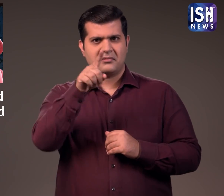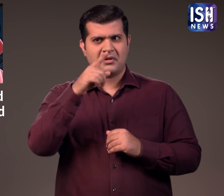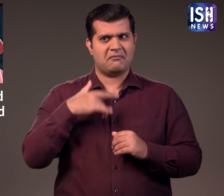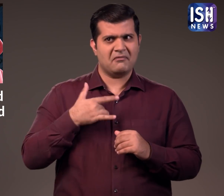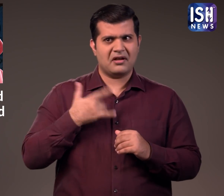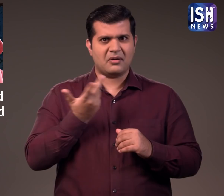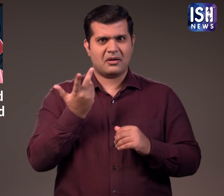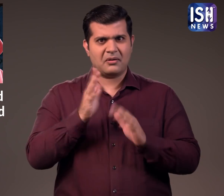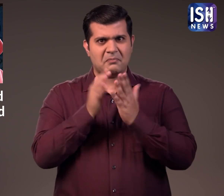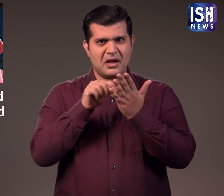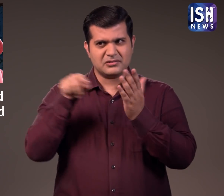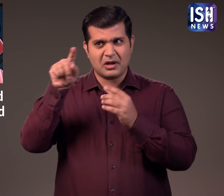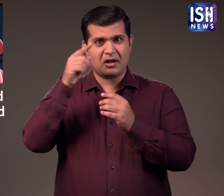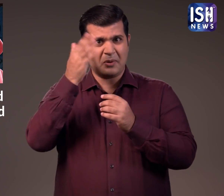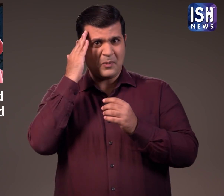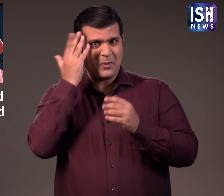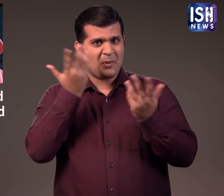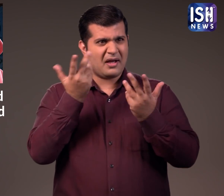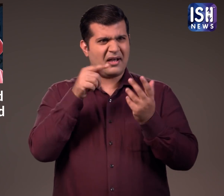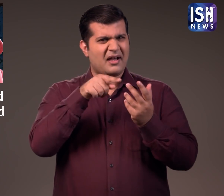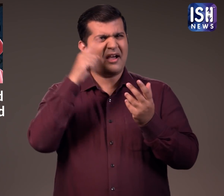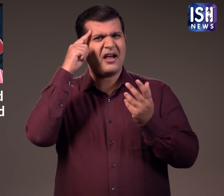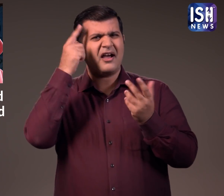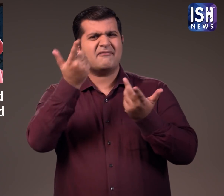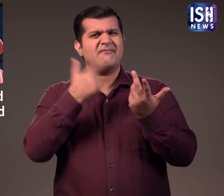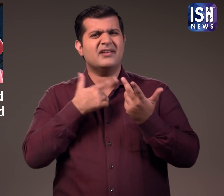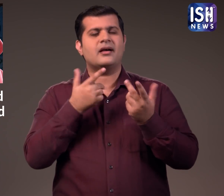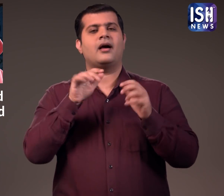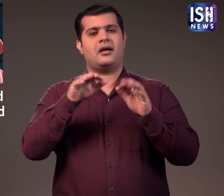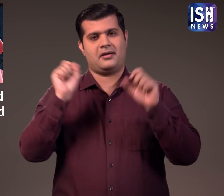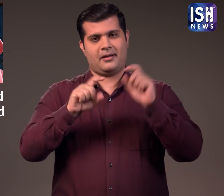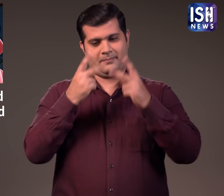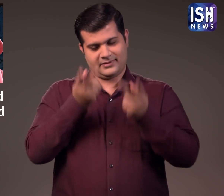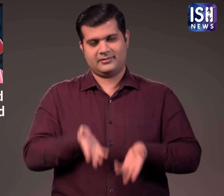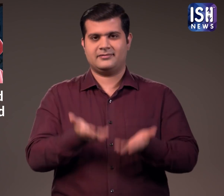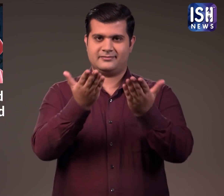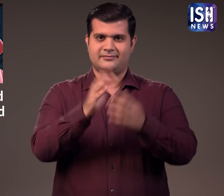Let us know how you feel about it in the comments.